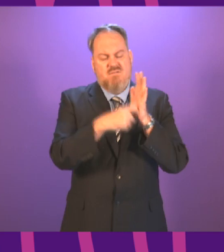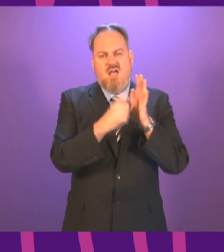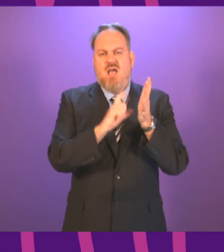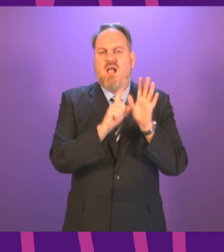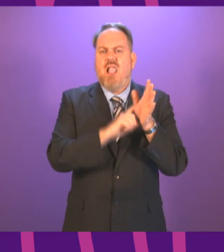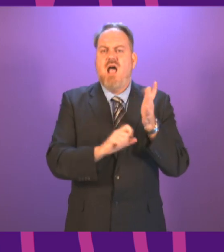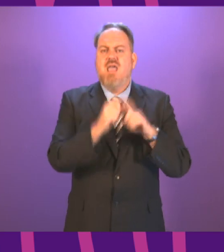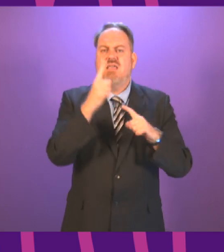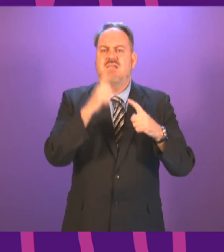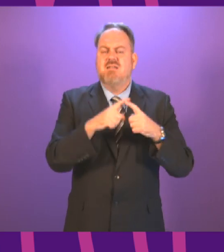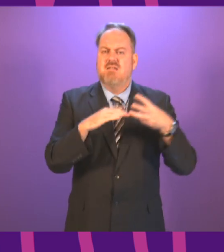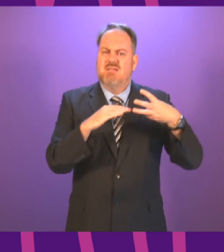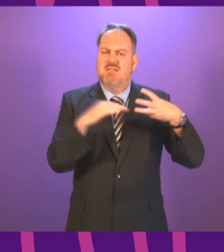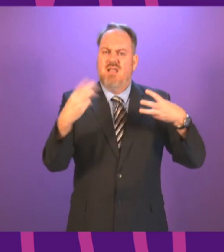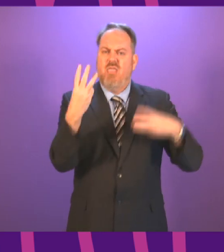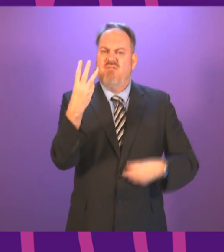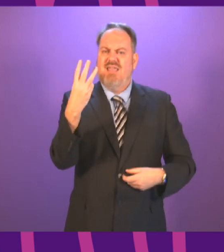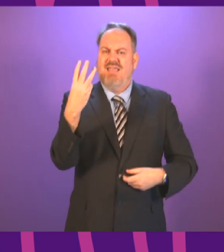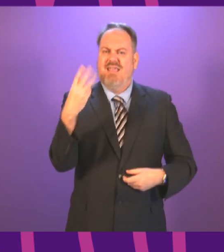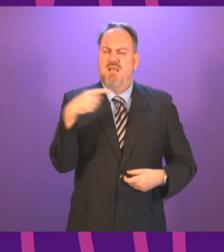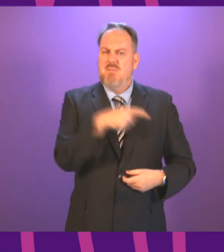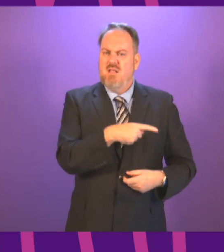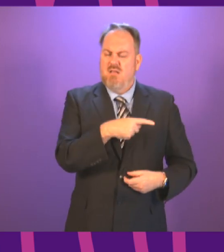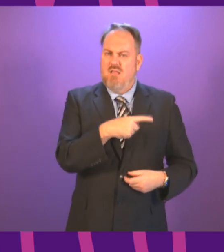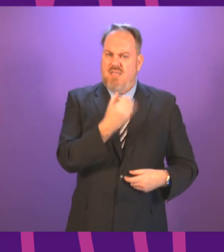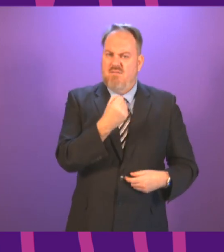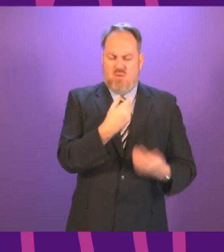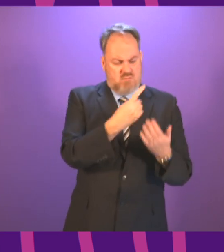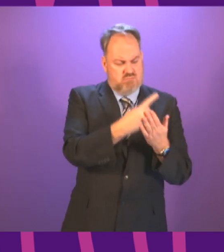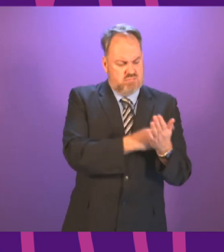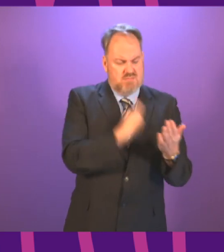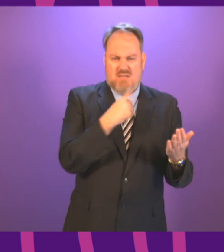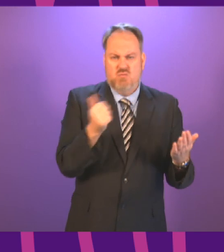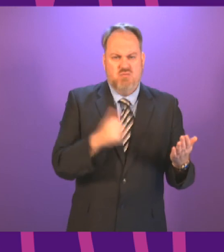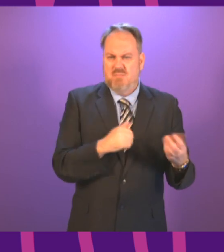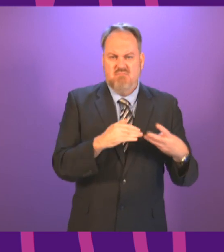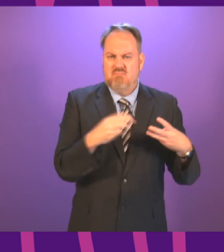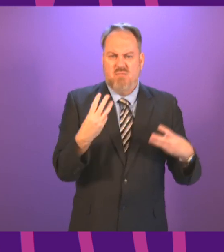has been placed into tier 3 despite meeting many of the indicators that would imply otherwise.